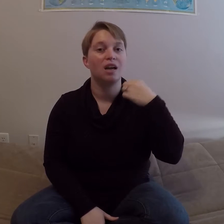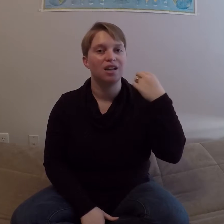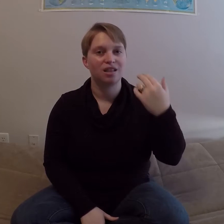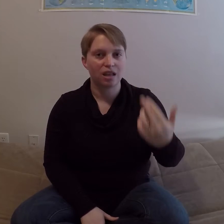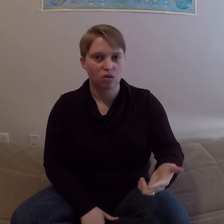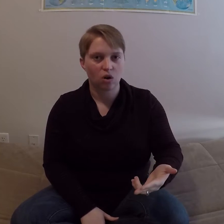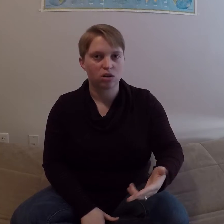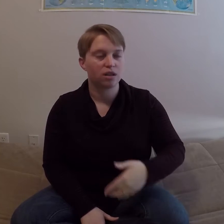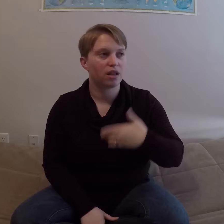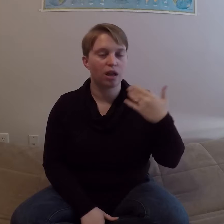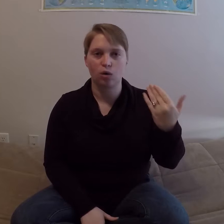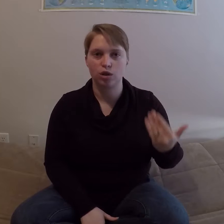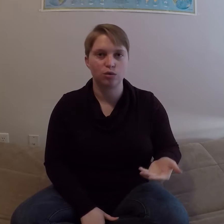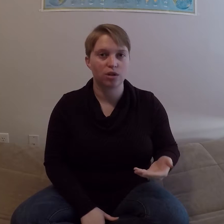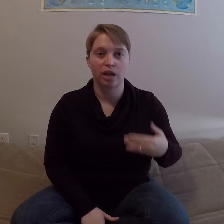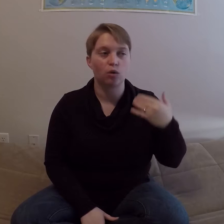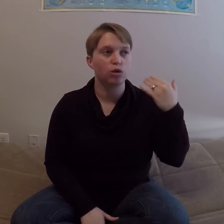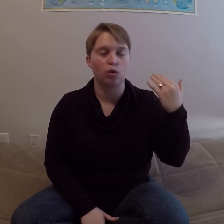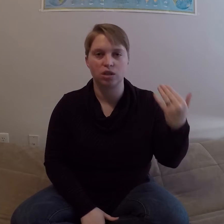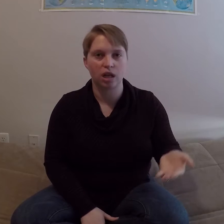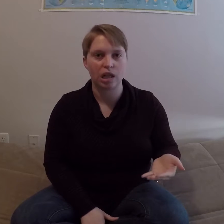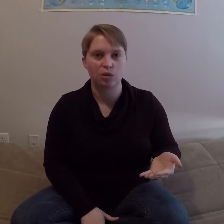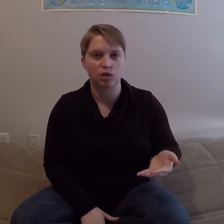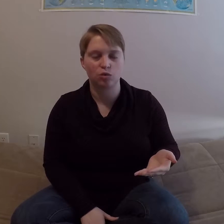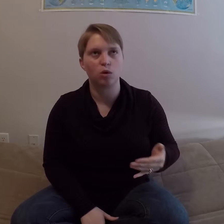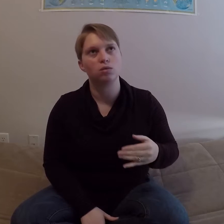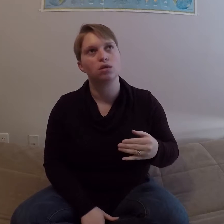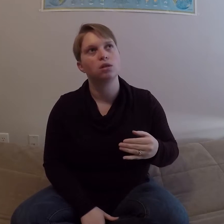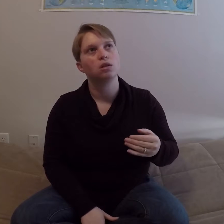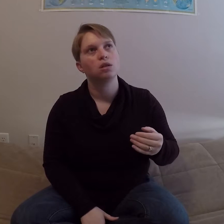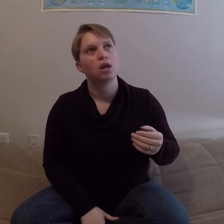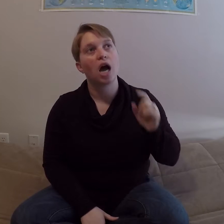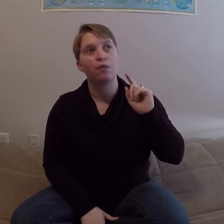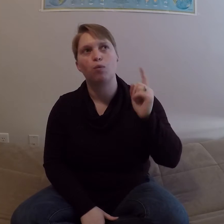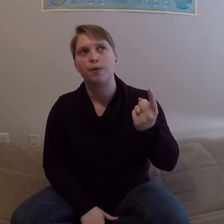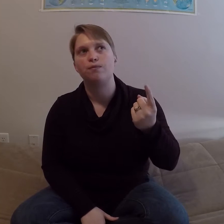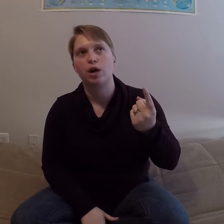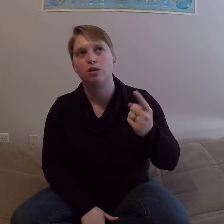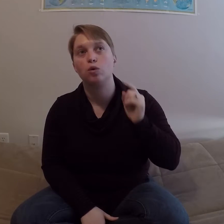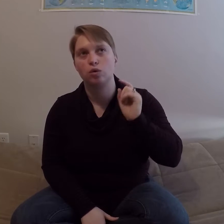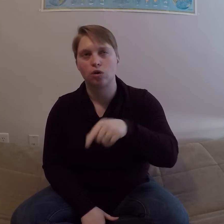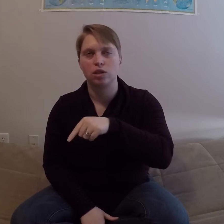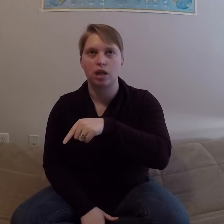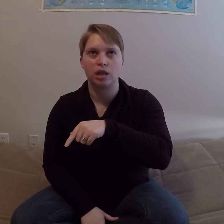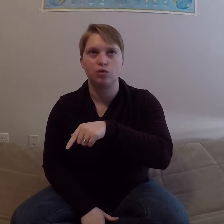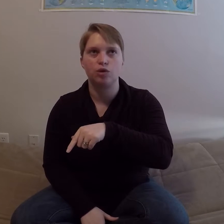they talk, they don’t know sign language. Well, I have one friend who knows sign language